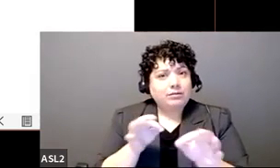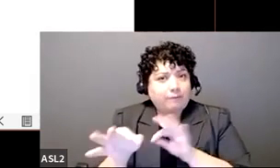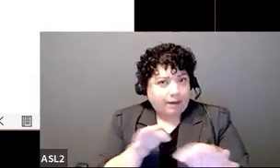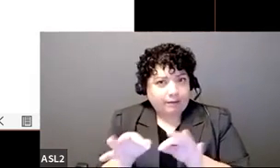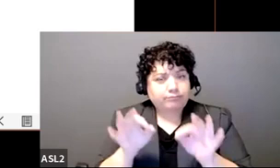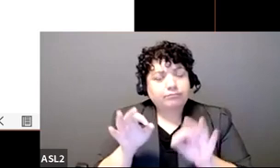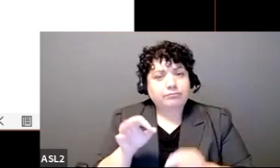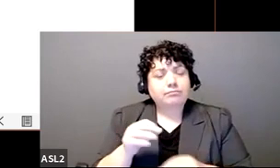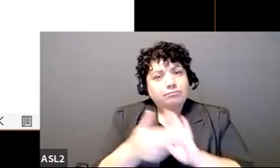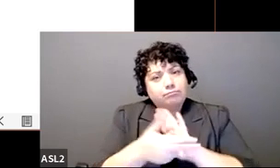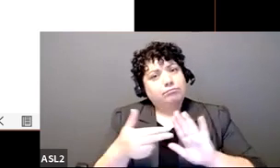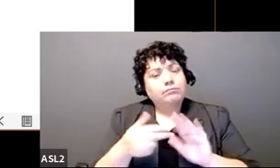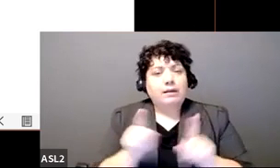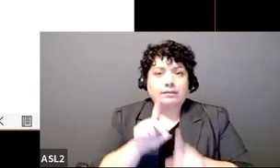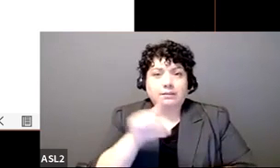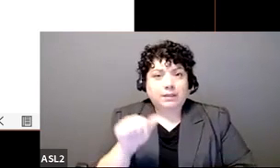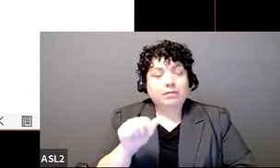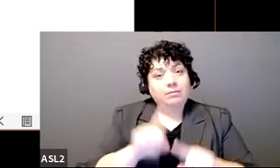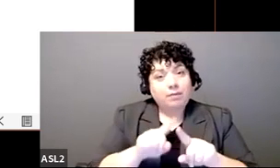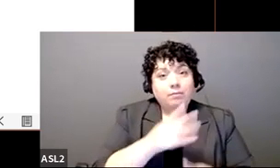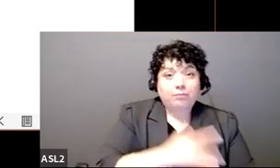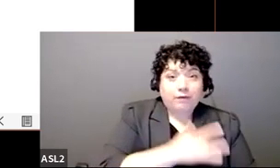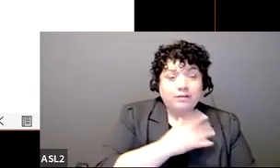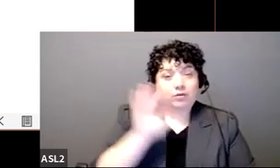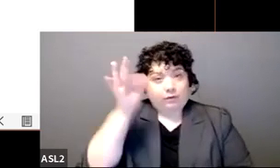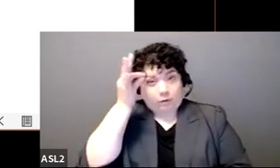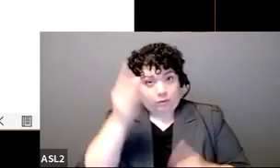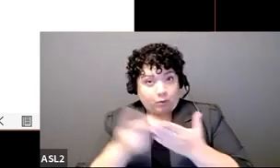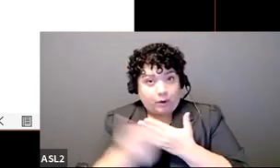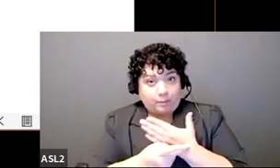among provincial and federal programs and this affects the eligibility of applicants